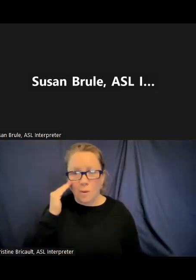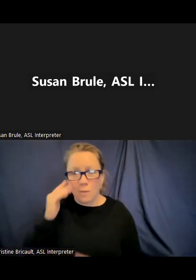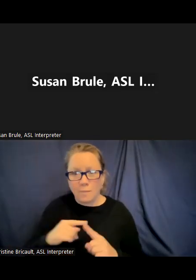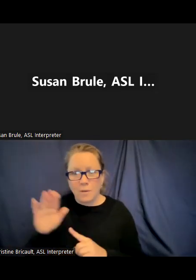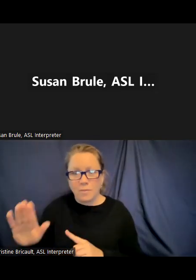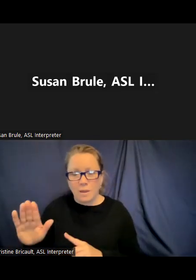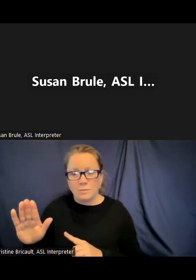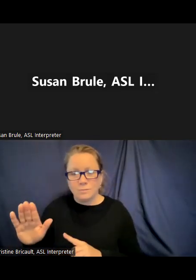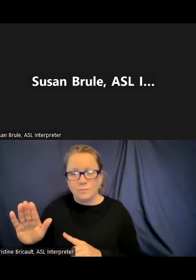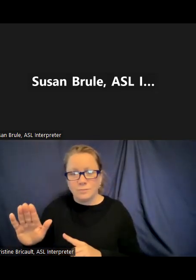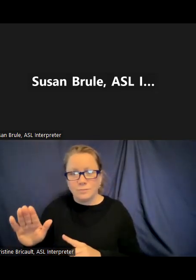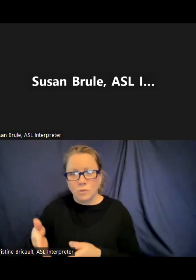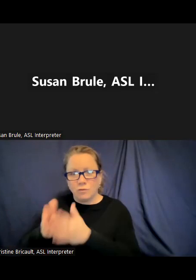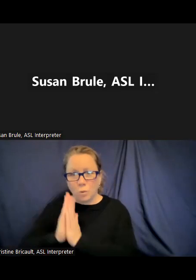about that reasonable accommodation request.